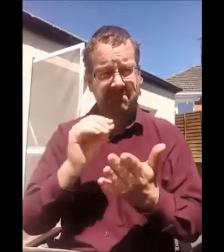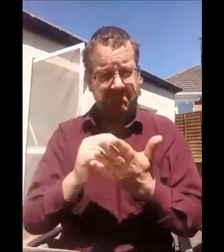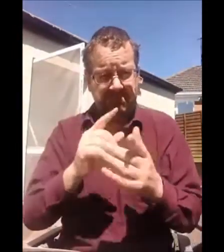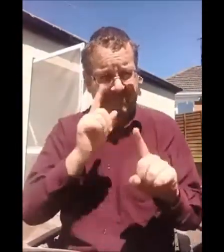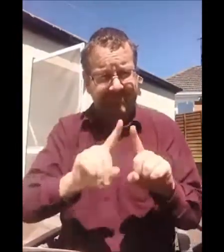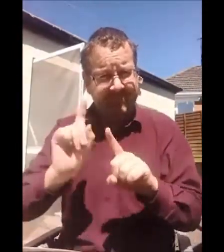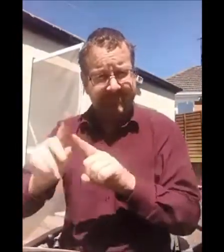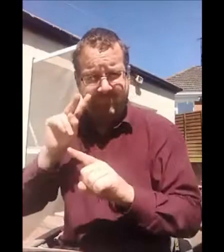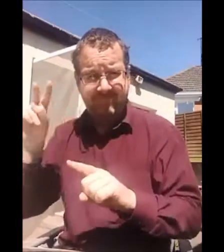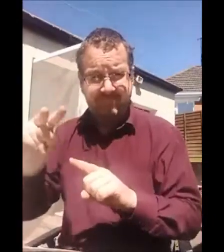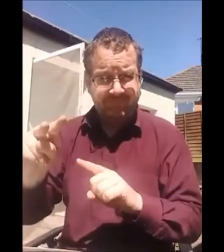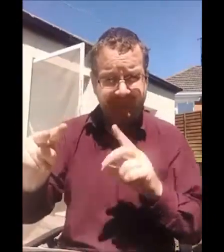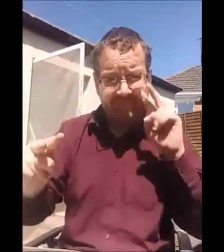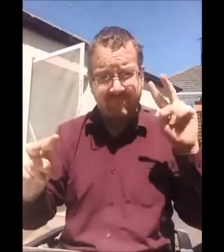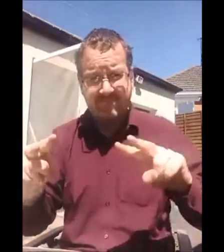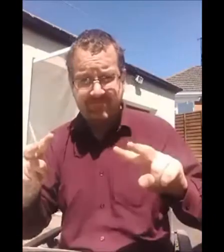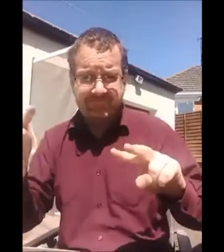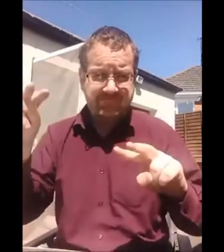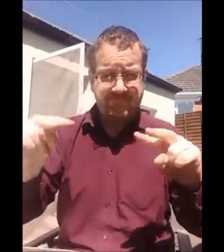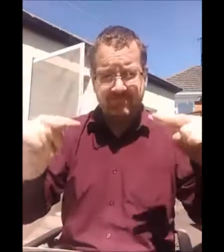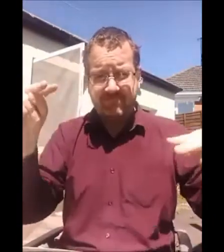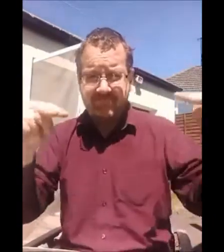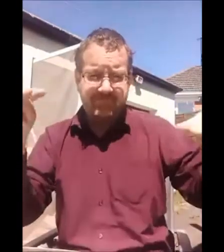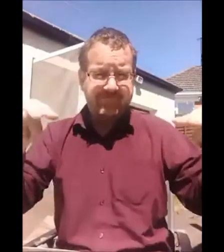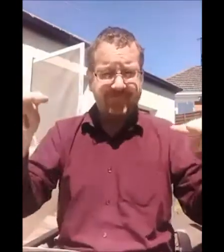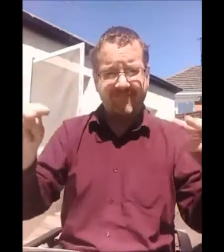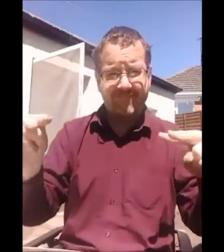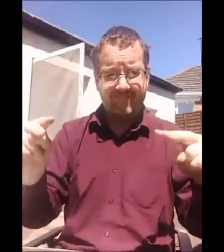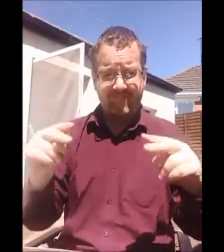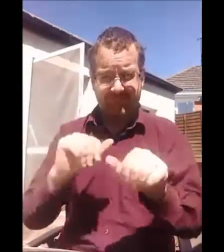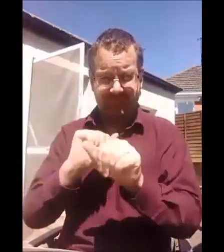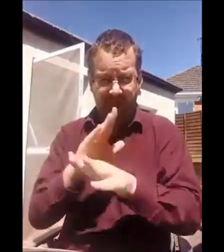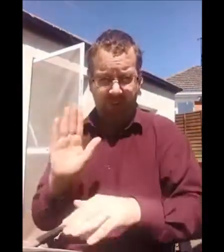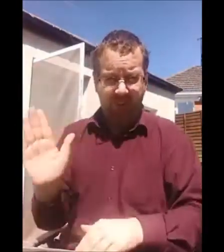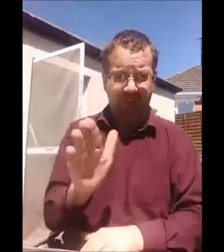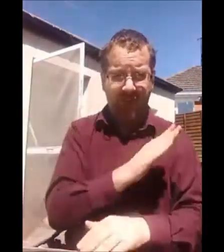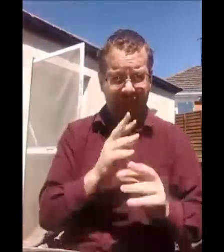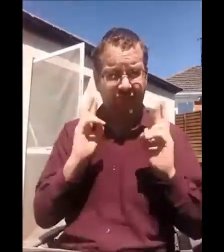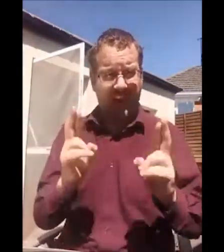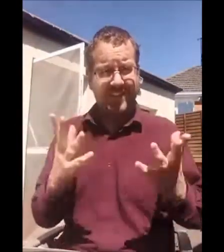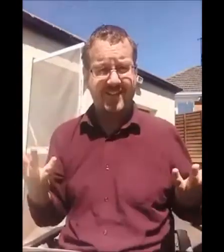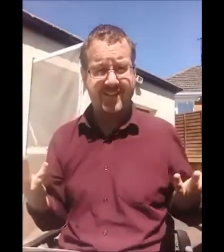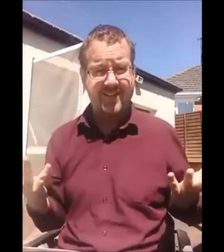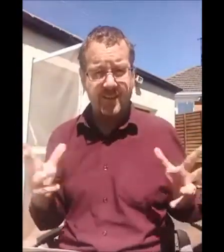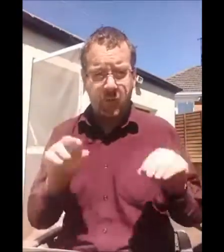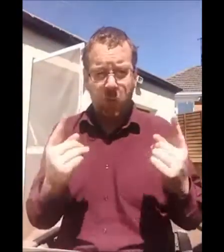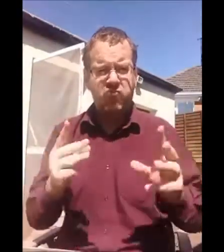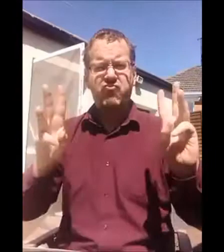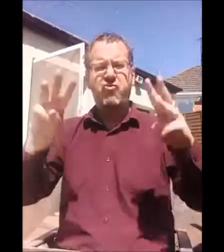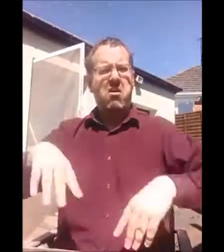there's not one designated meaning. Each meaning is generated by each person who looks at the painting, and everyone is right in the sense of what it means.